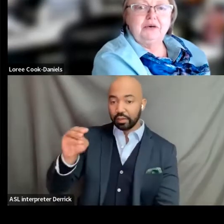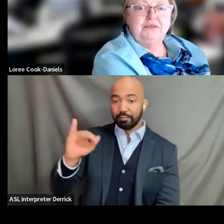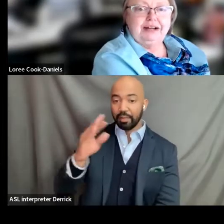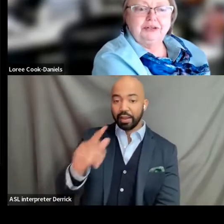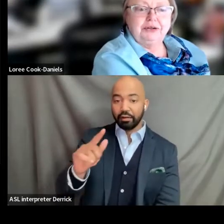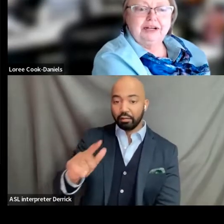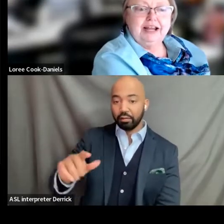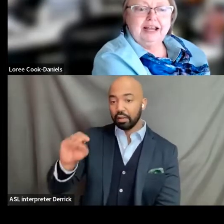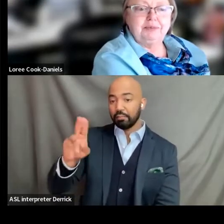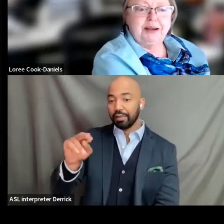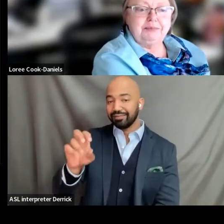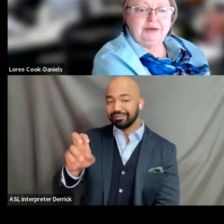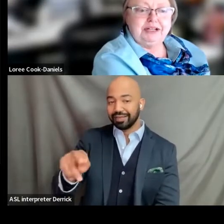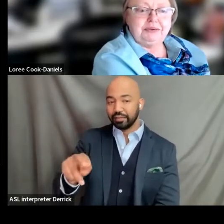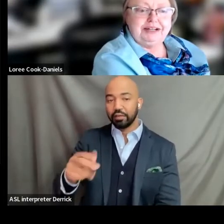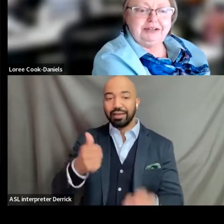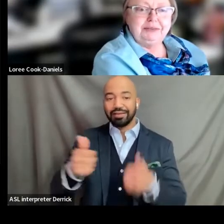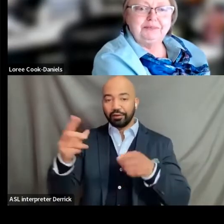Co-Founder and primary trainer.